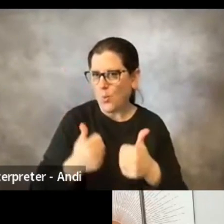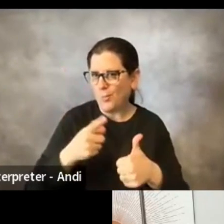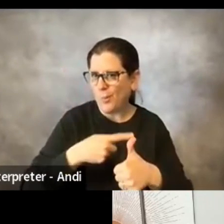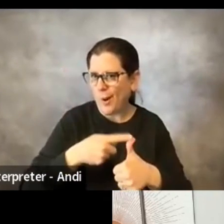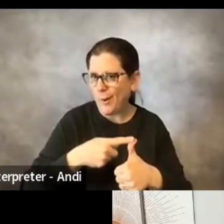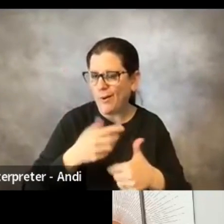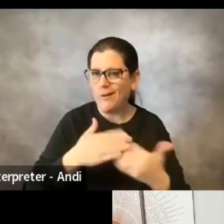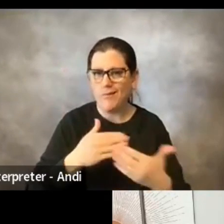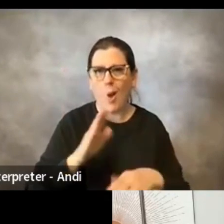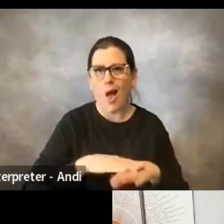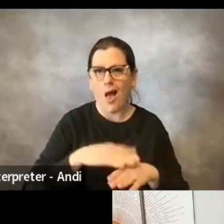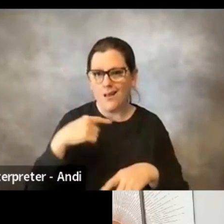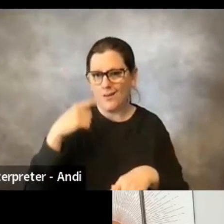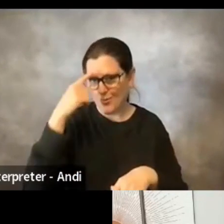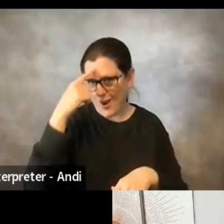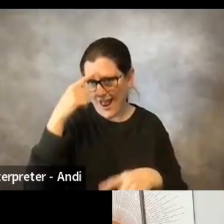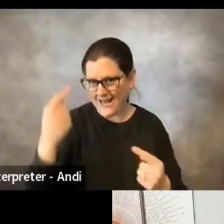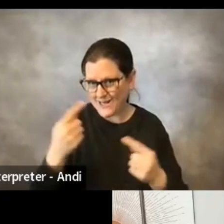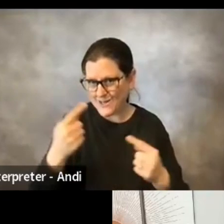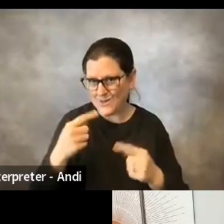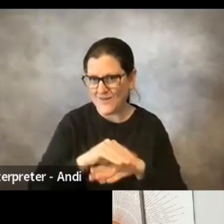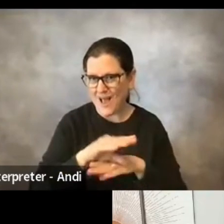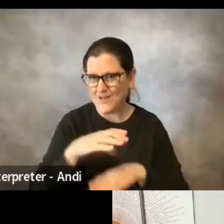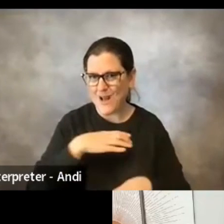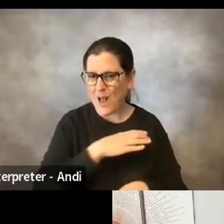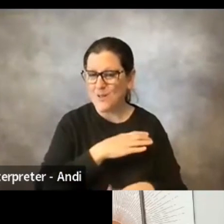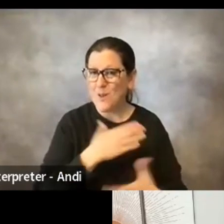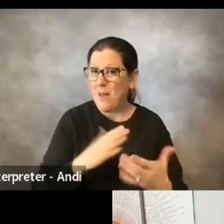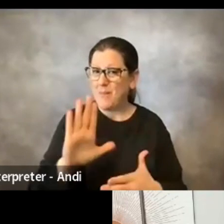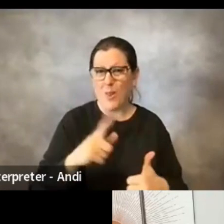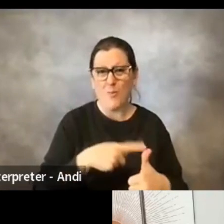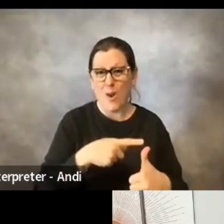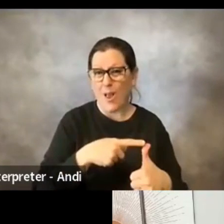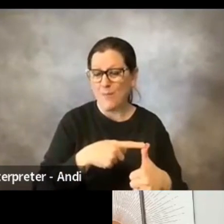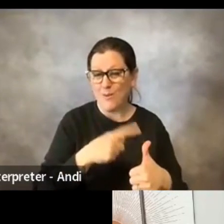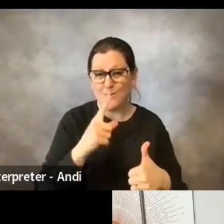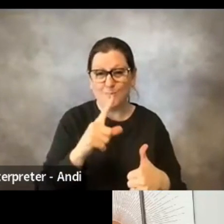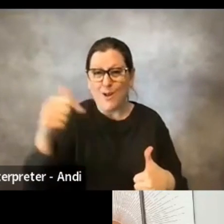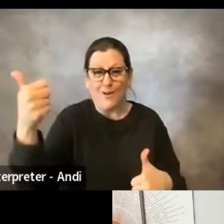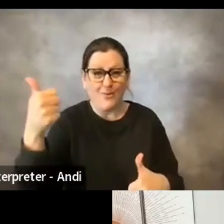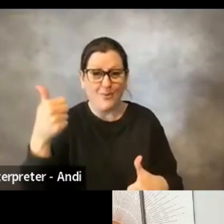Brain Injury Advisory Council, they probably are their primary might be something else at another point in time. And so